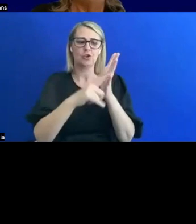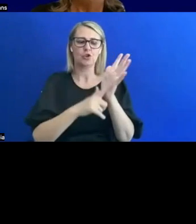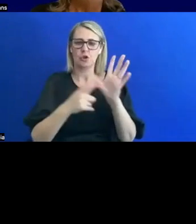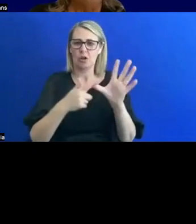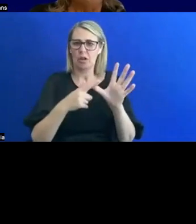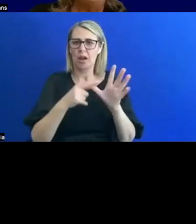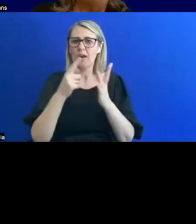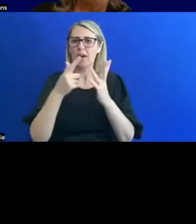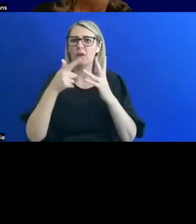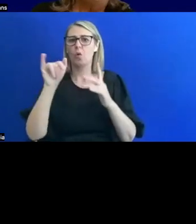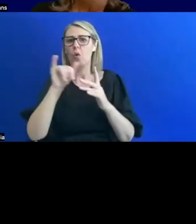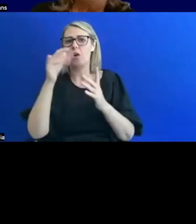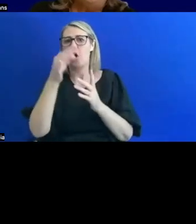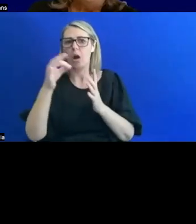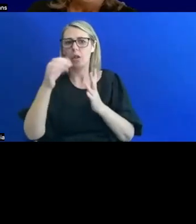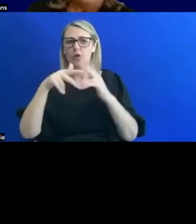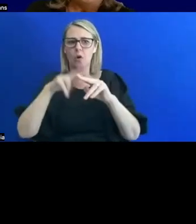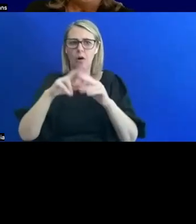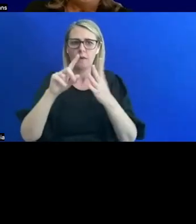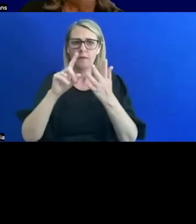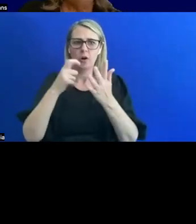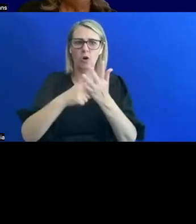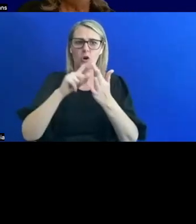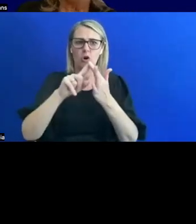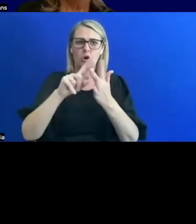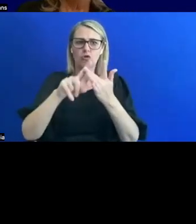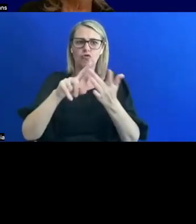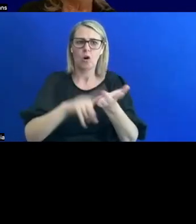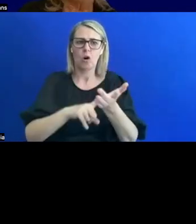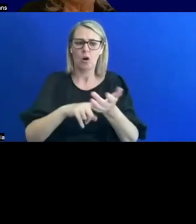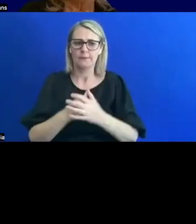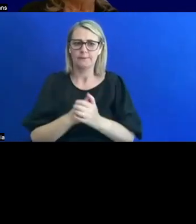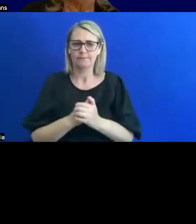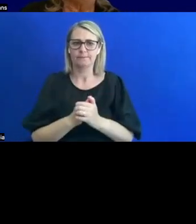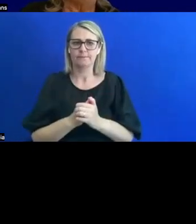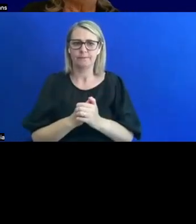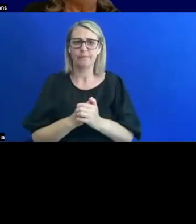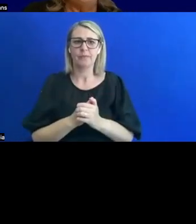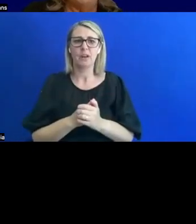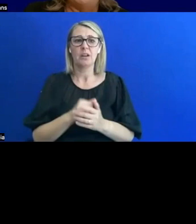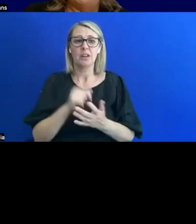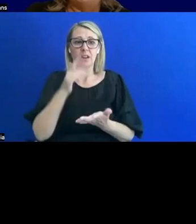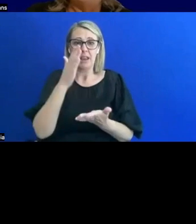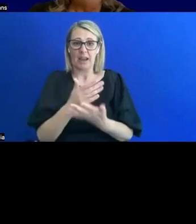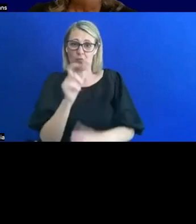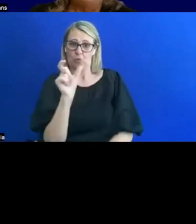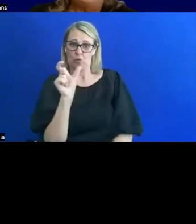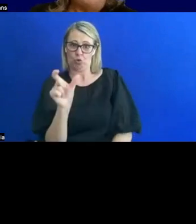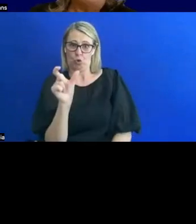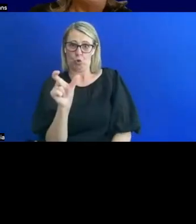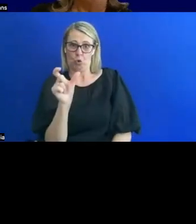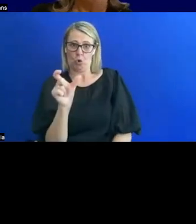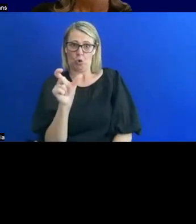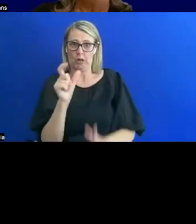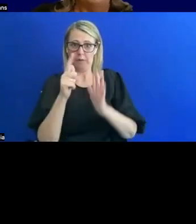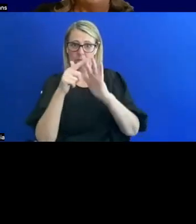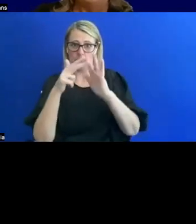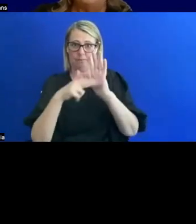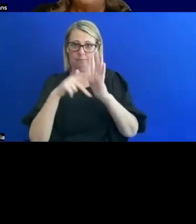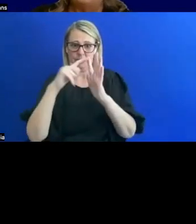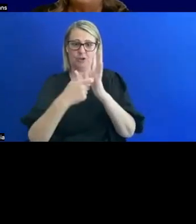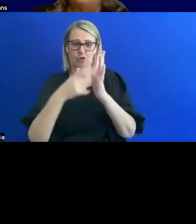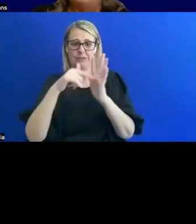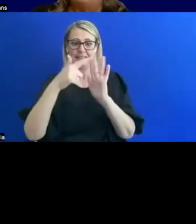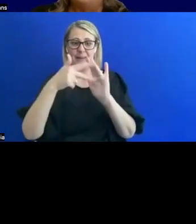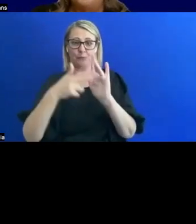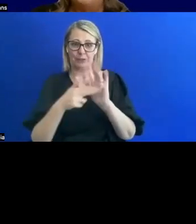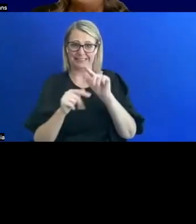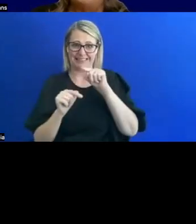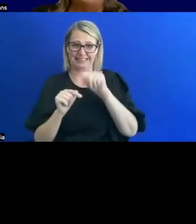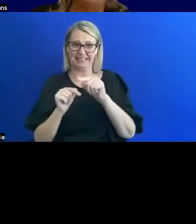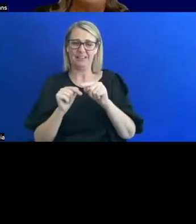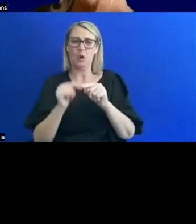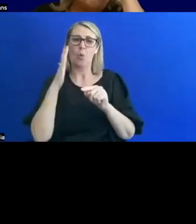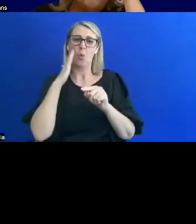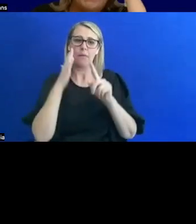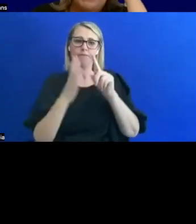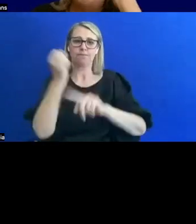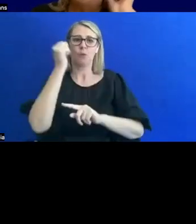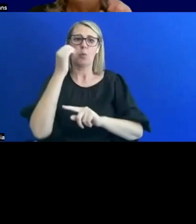An initial acknowledgment of the actual term interoception was in the 1990s by